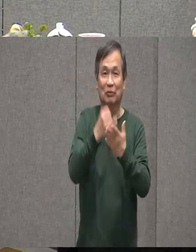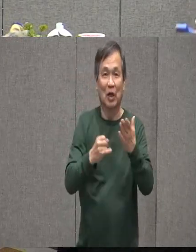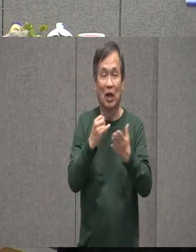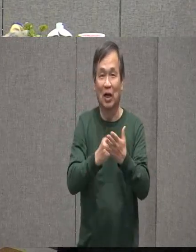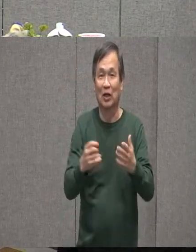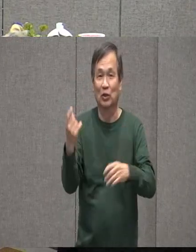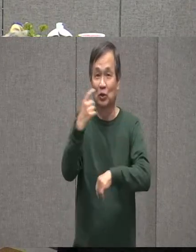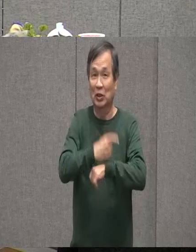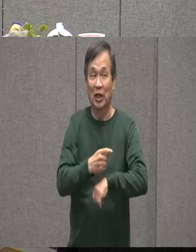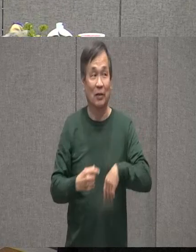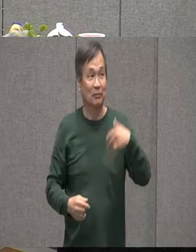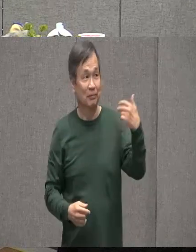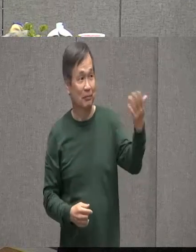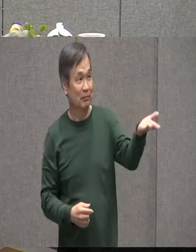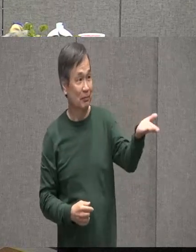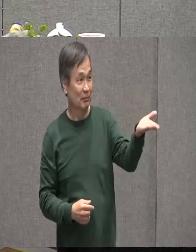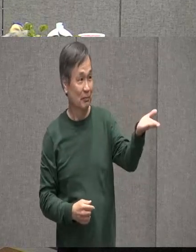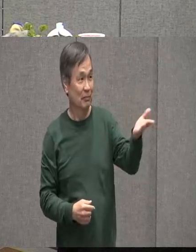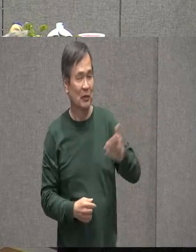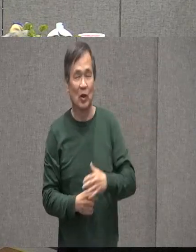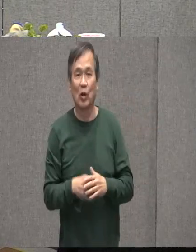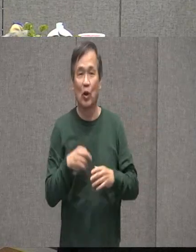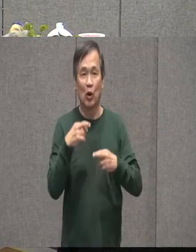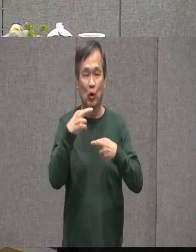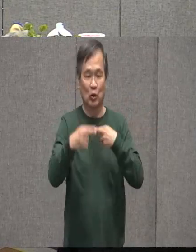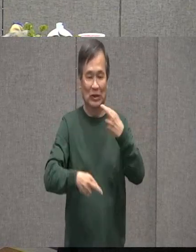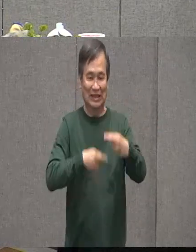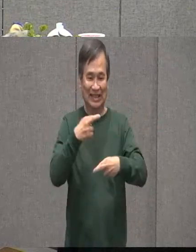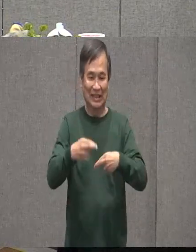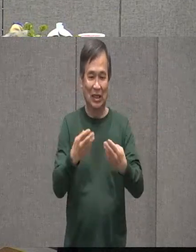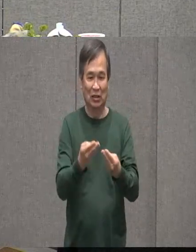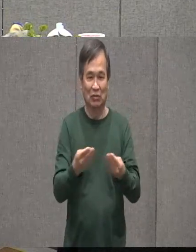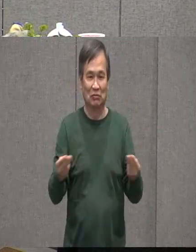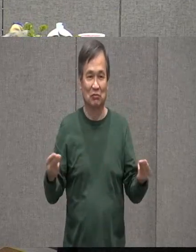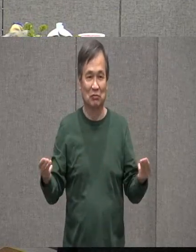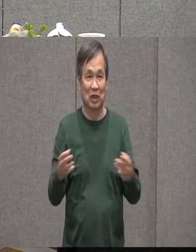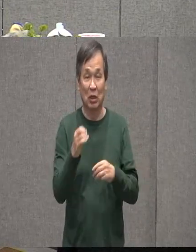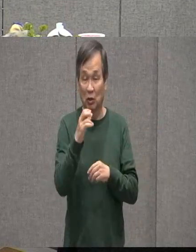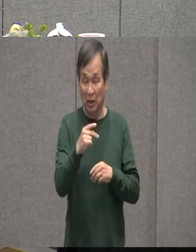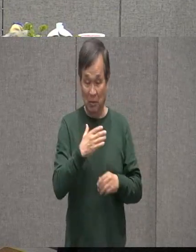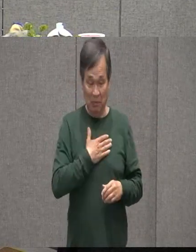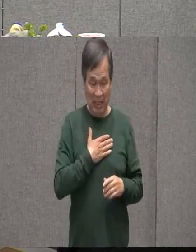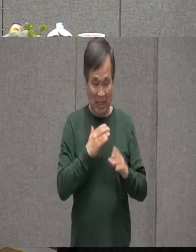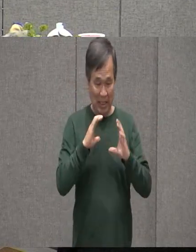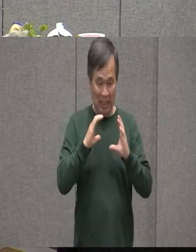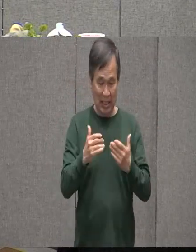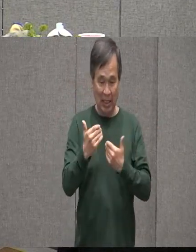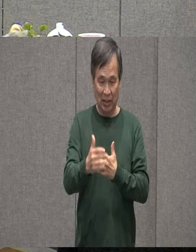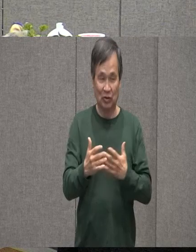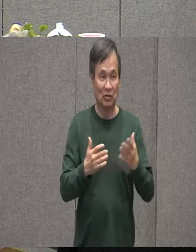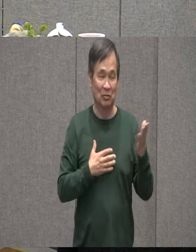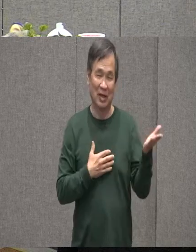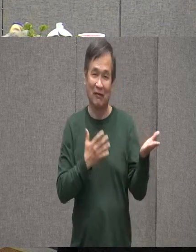has to do with recycled materials. Now, when I teach art in my classroom, this is one of my favorite lessons